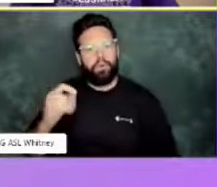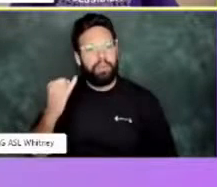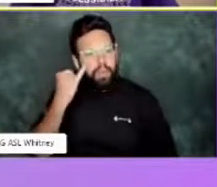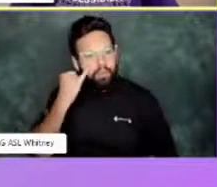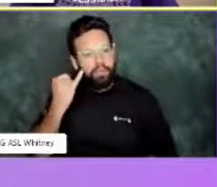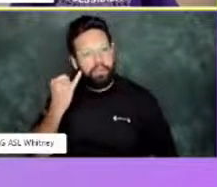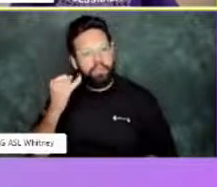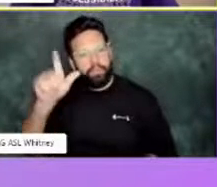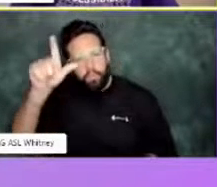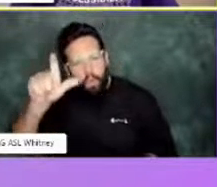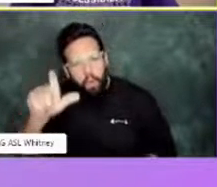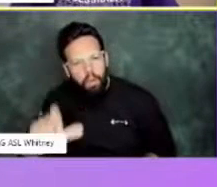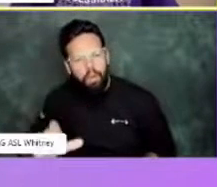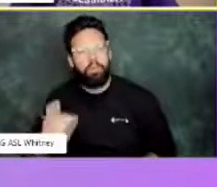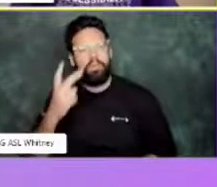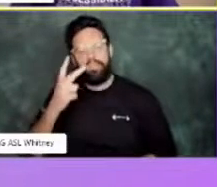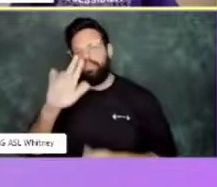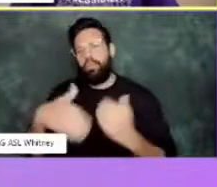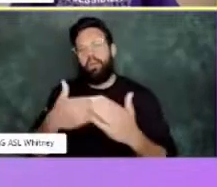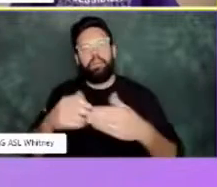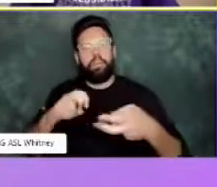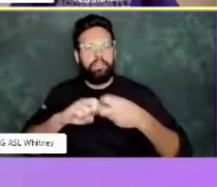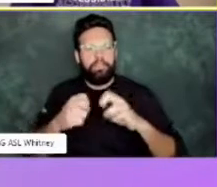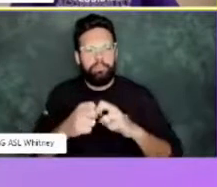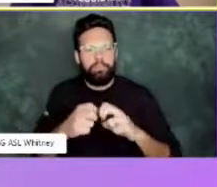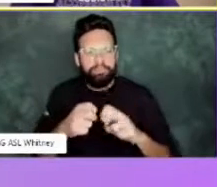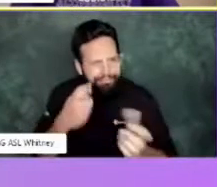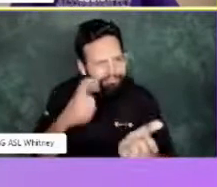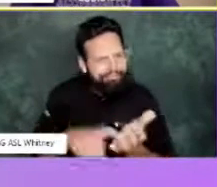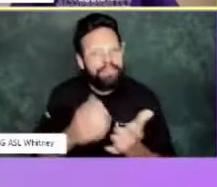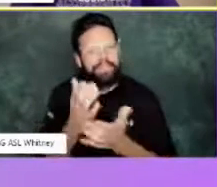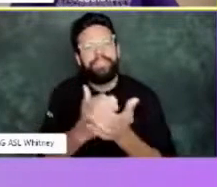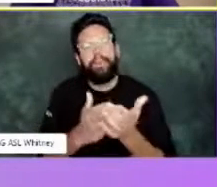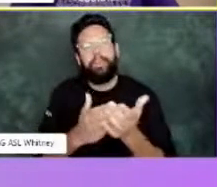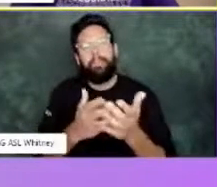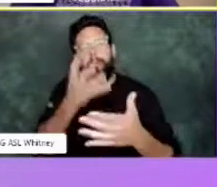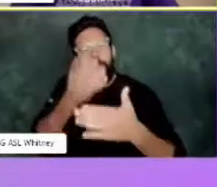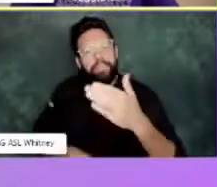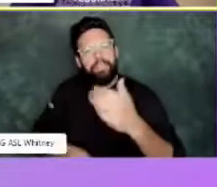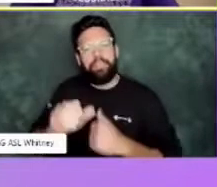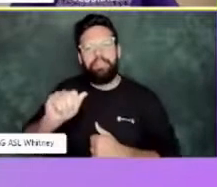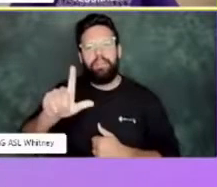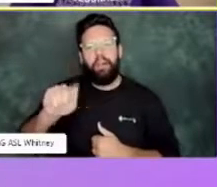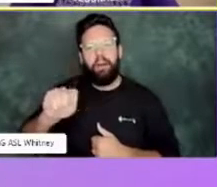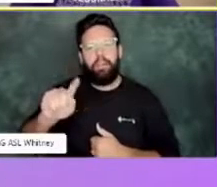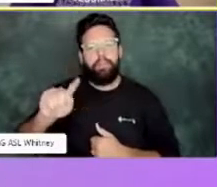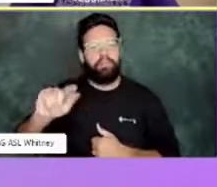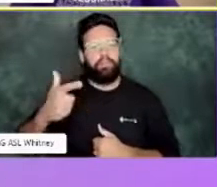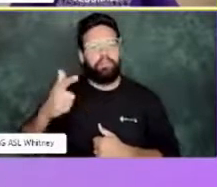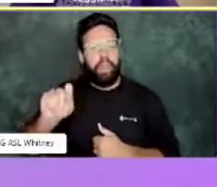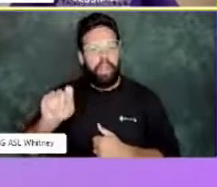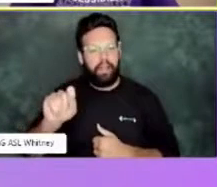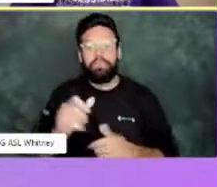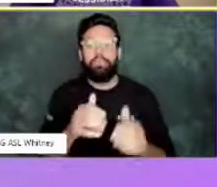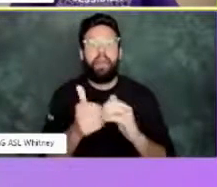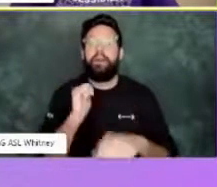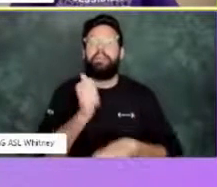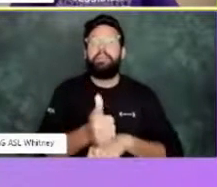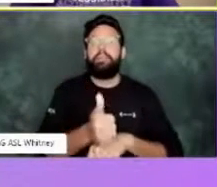In this case, there are some missing alt tags. To create a ticket for this issue, you could grab the share link and add it to a ticket.